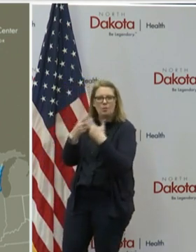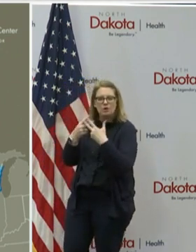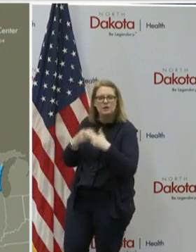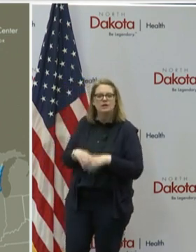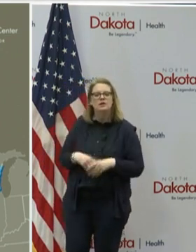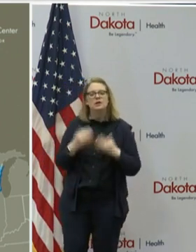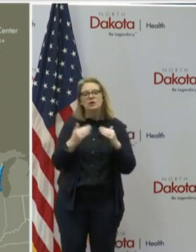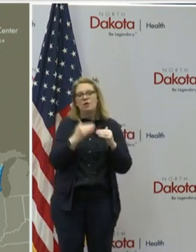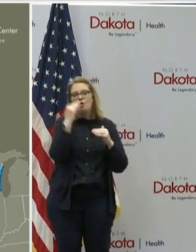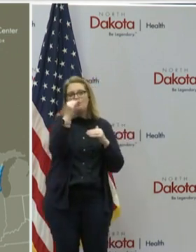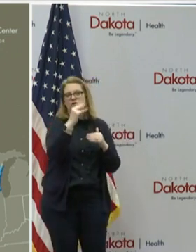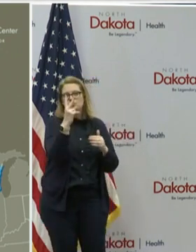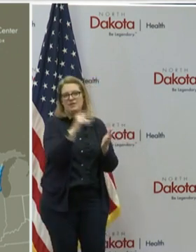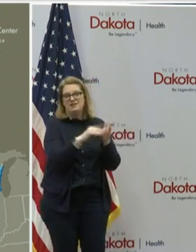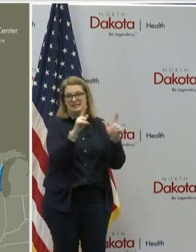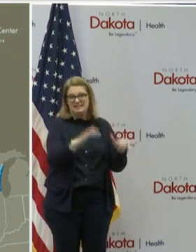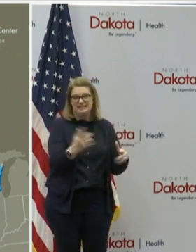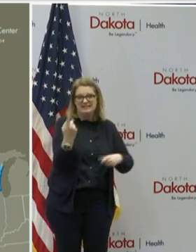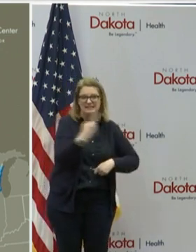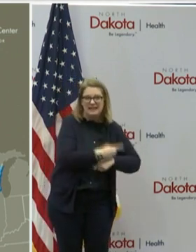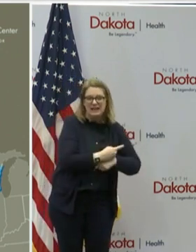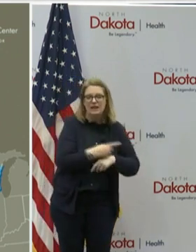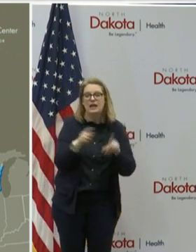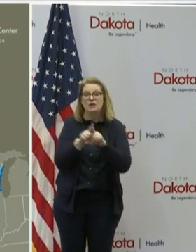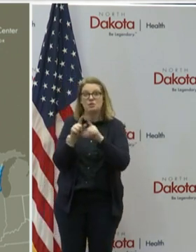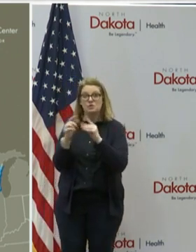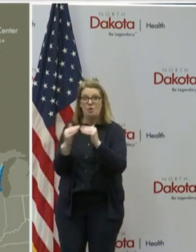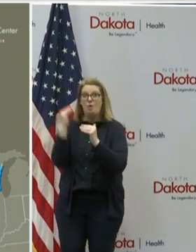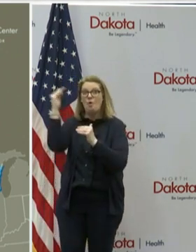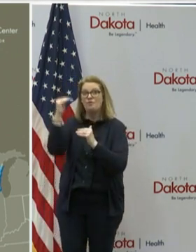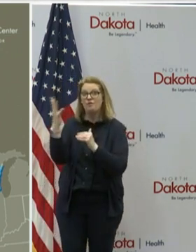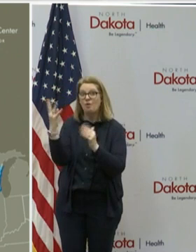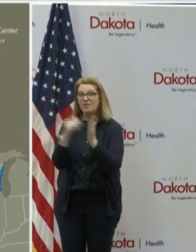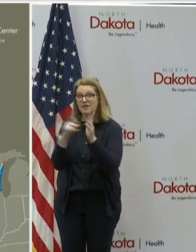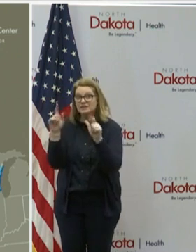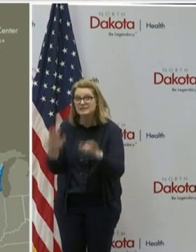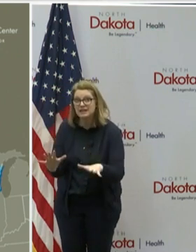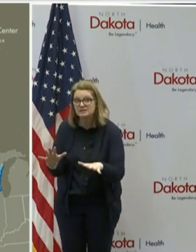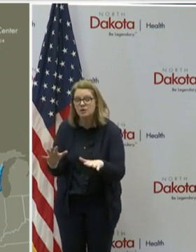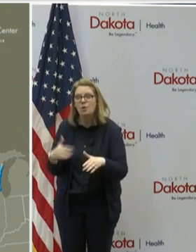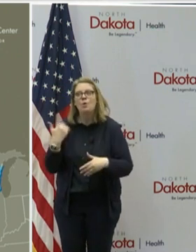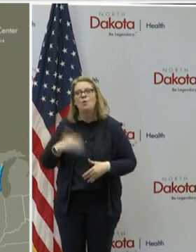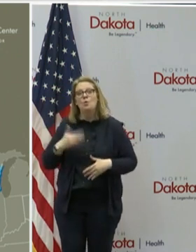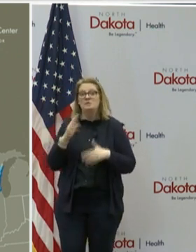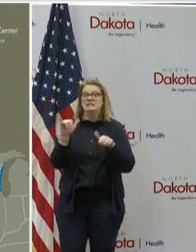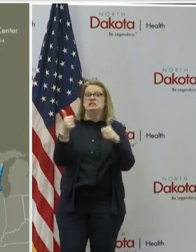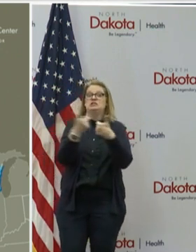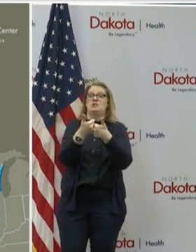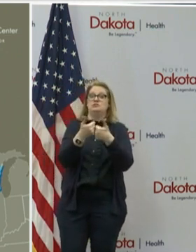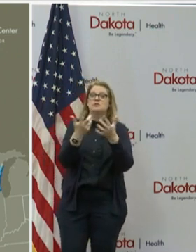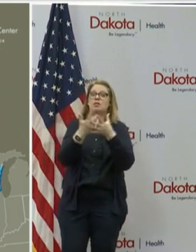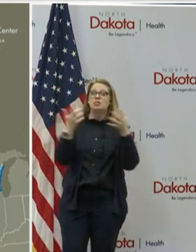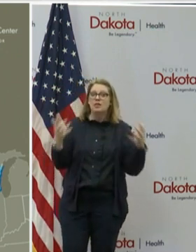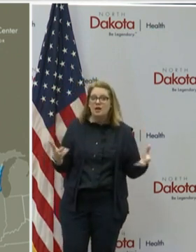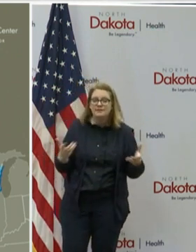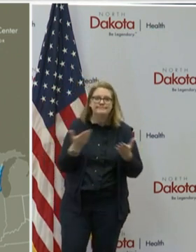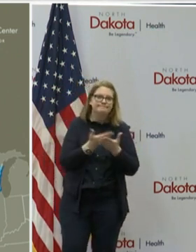TIME WE CAME THROUGH AS WE WERE BUILDING UP OUR TESTING CAPABILITY. MAINTAINING MORE THAN 2,000 TESTS A DAY GROWING TO 4,000